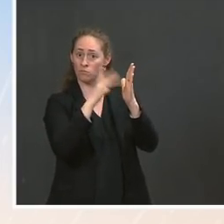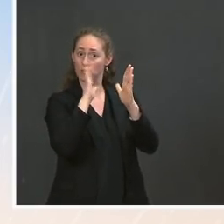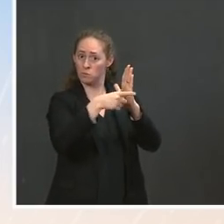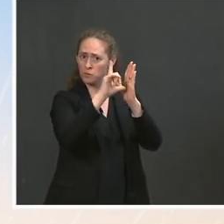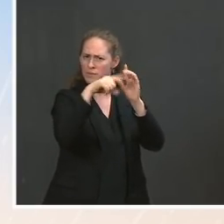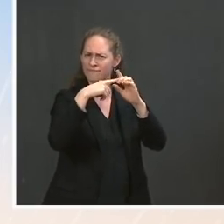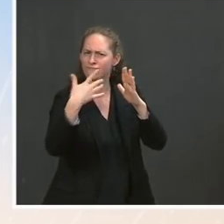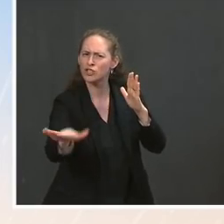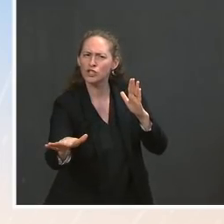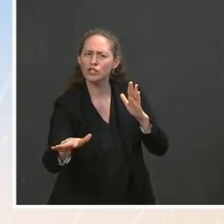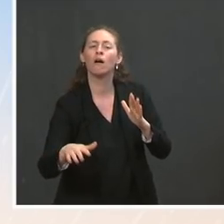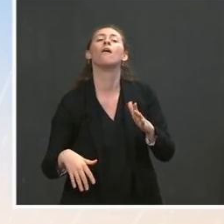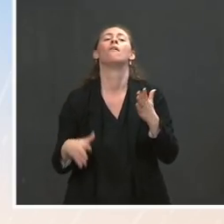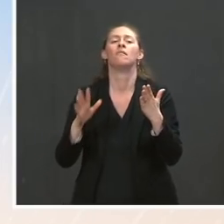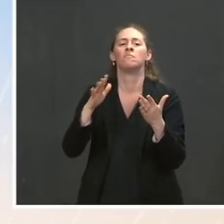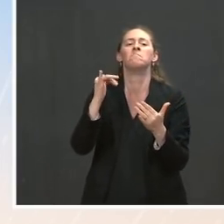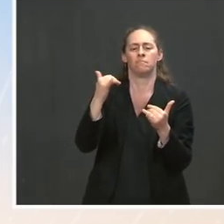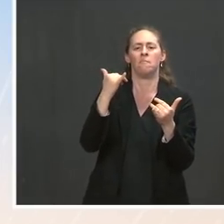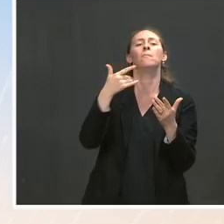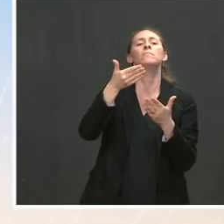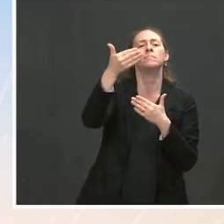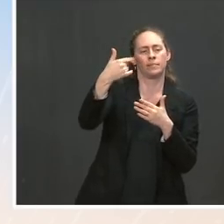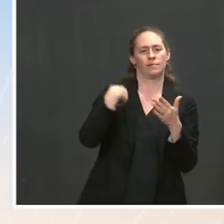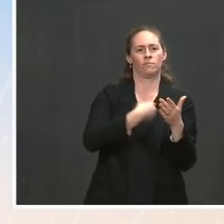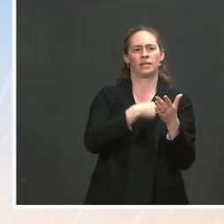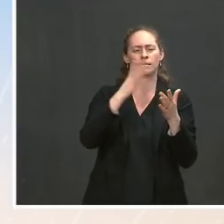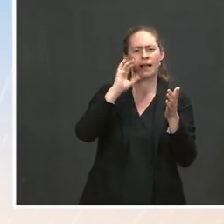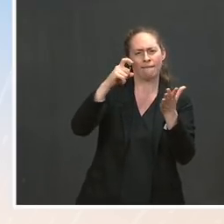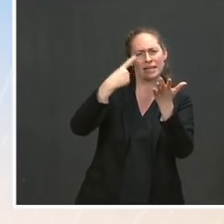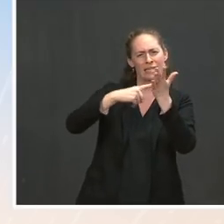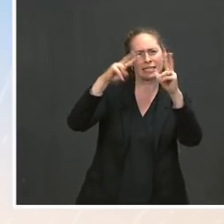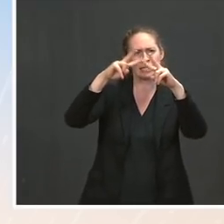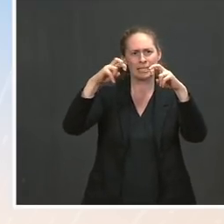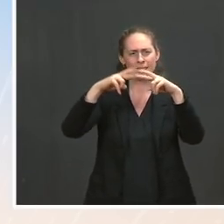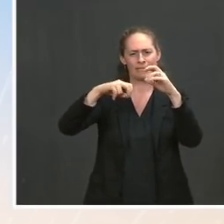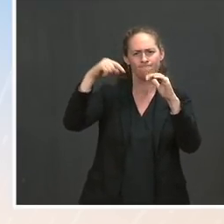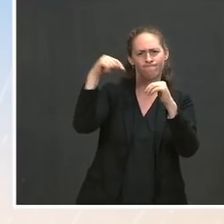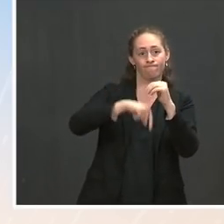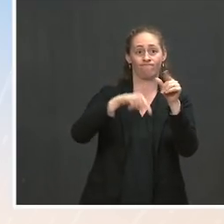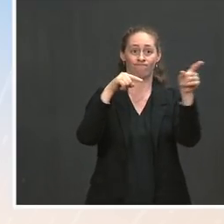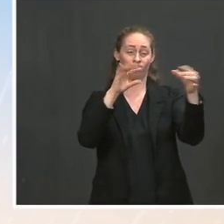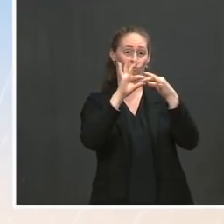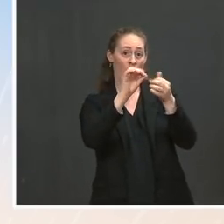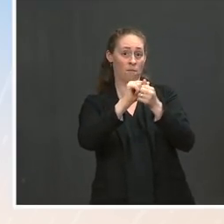of our intensive multi-stakeholder North Korea policy review. We're, of course, discussing our review